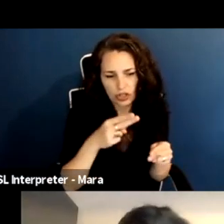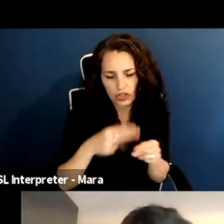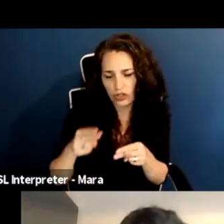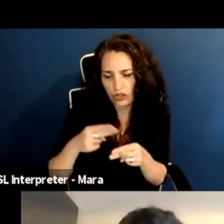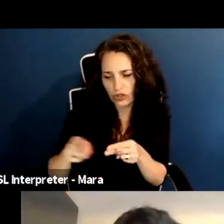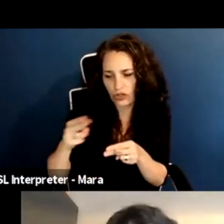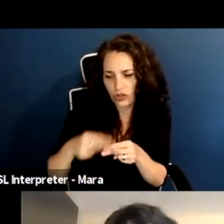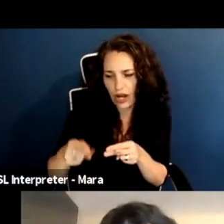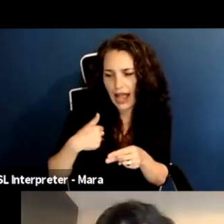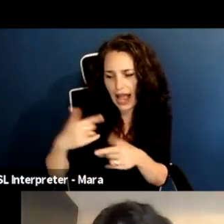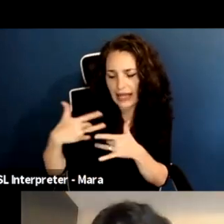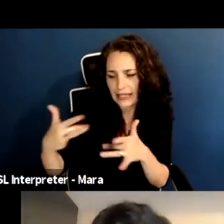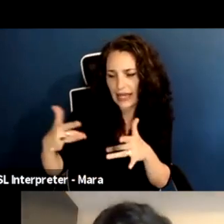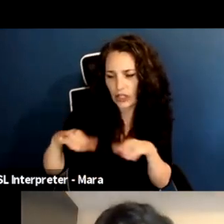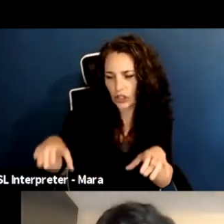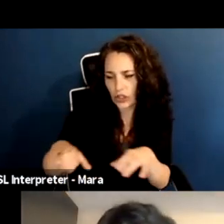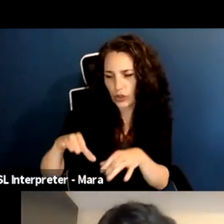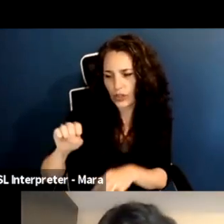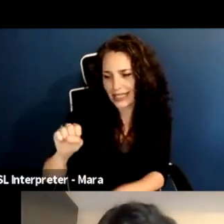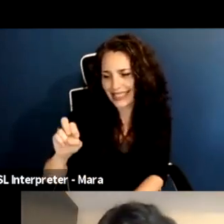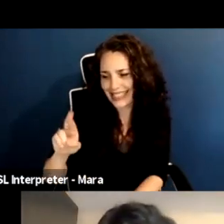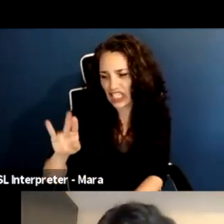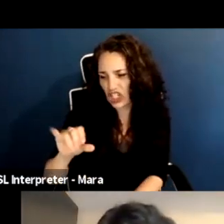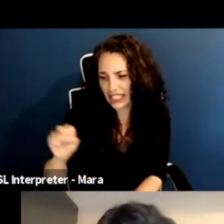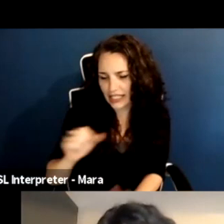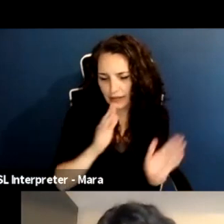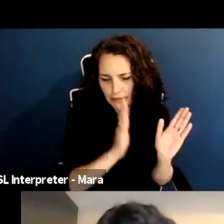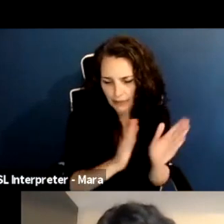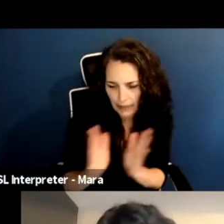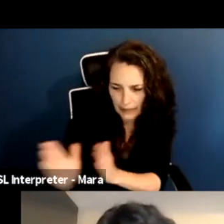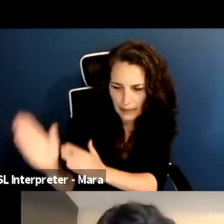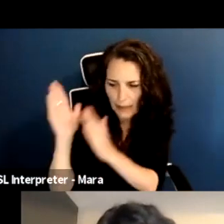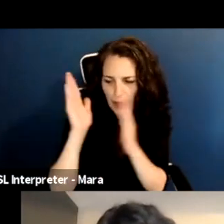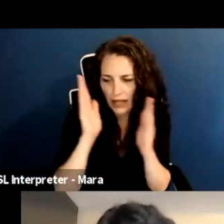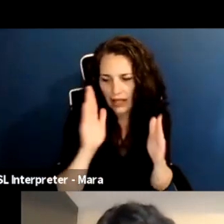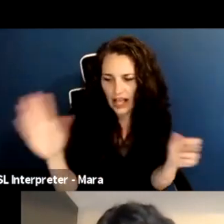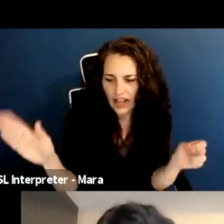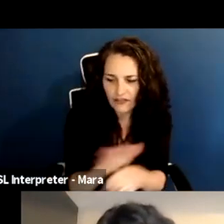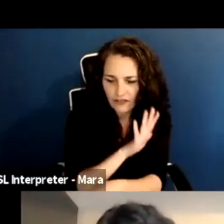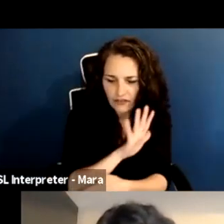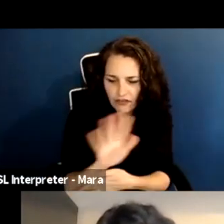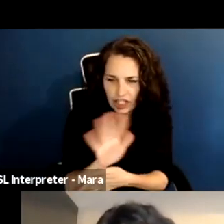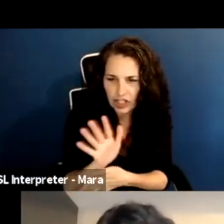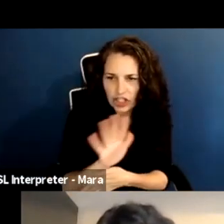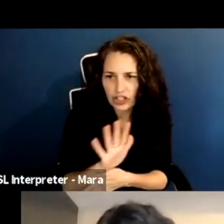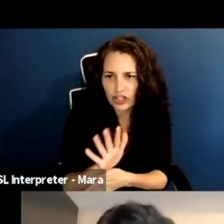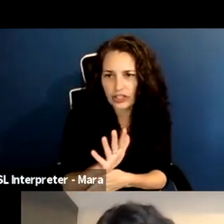and I tend to follow stories for years and years and be on call for a really long time.